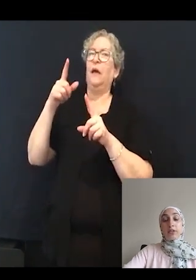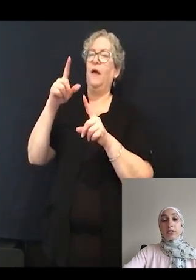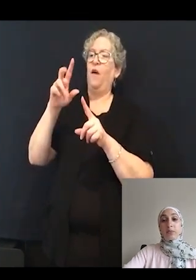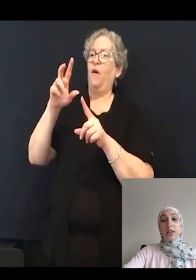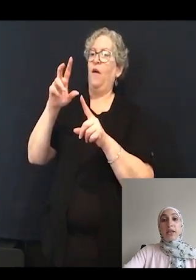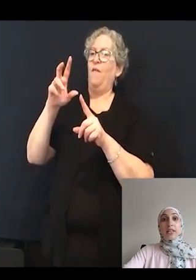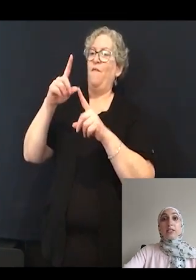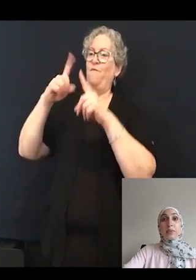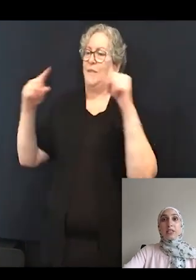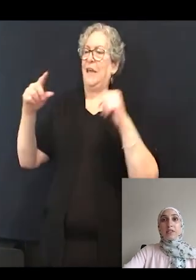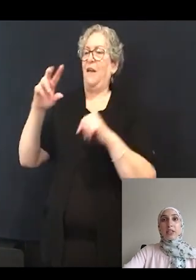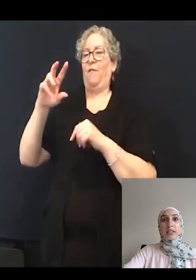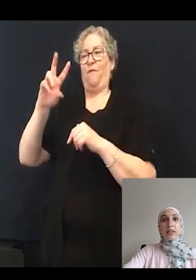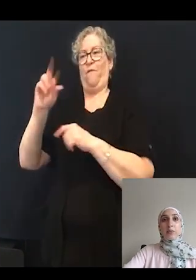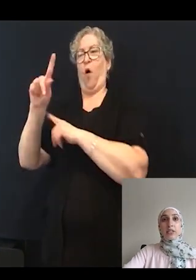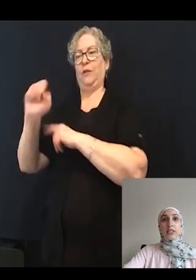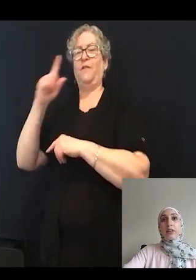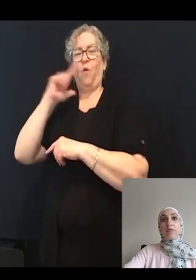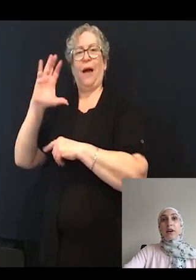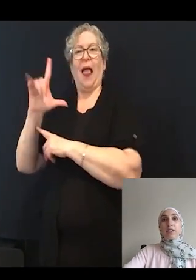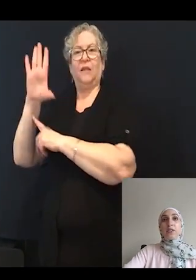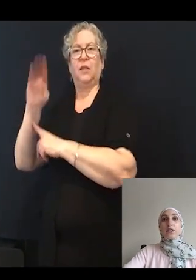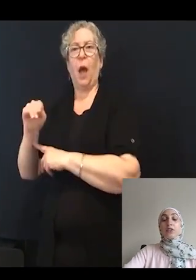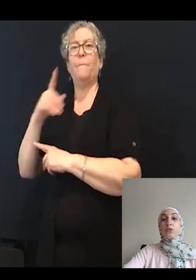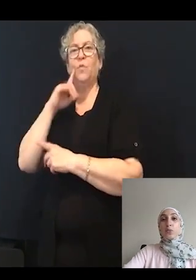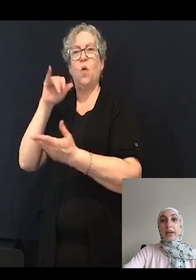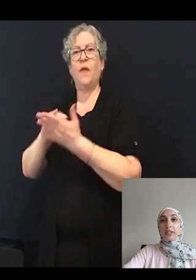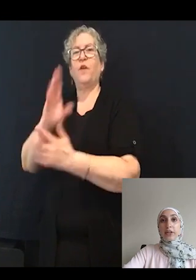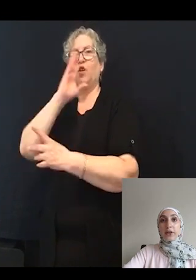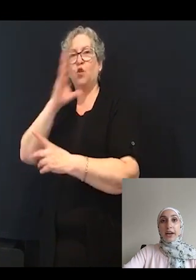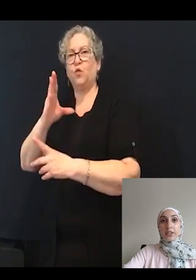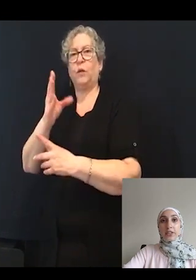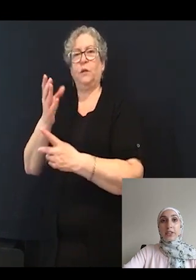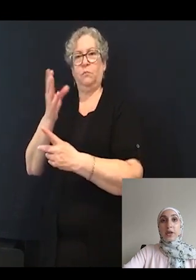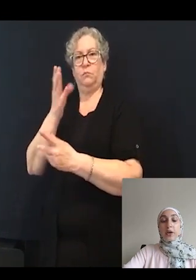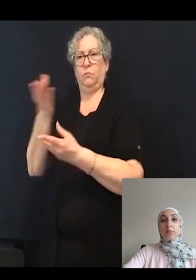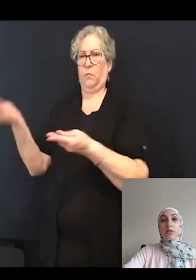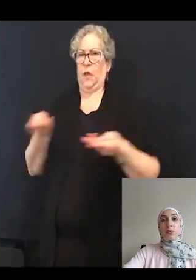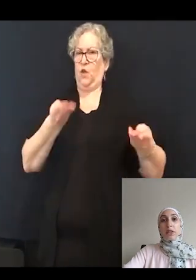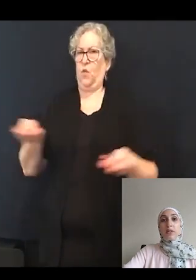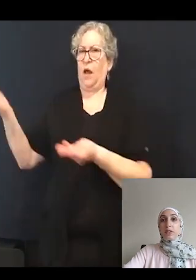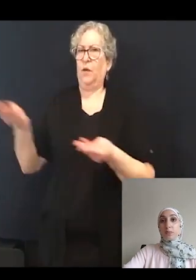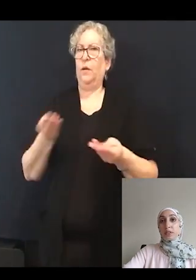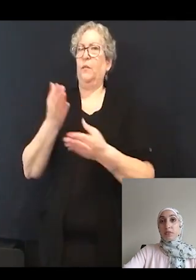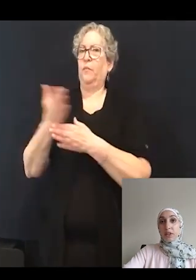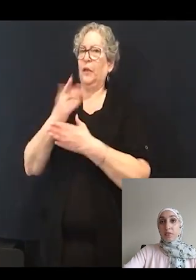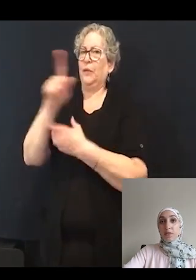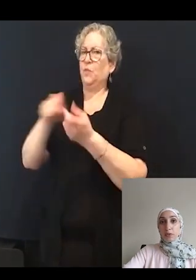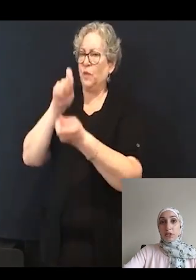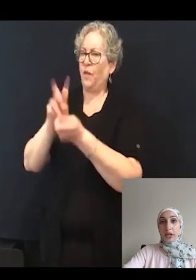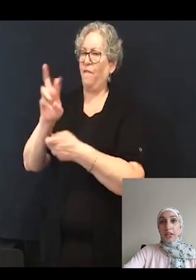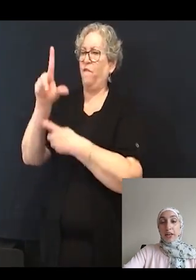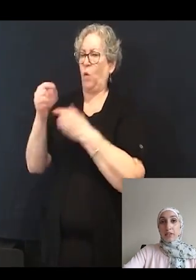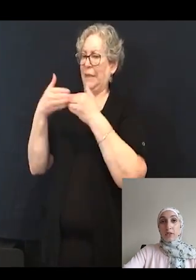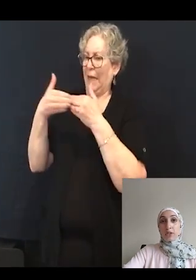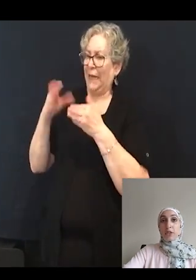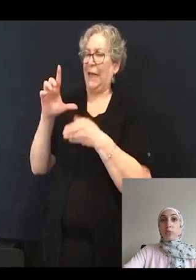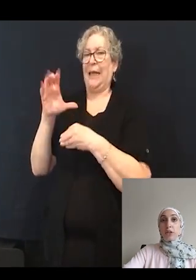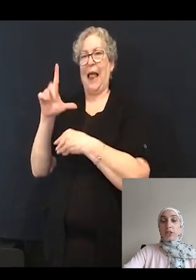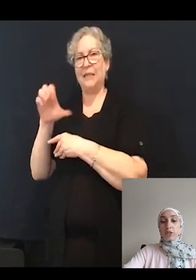Specifically, it was identified that there is a direct interaction between the specific voltage gated calcium channel we're interested in